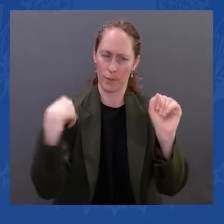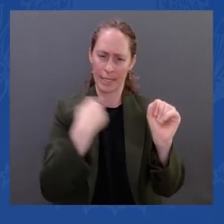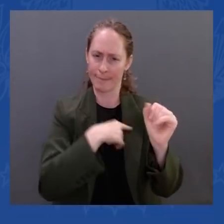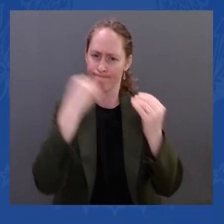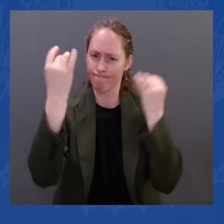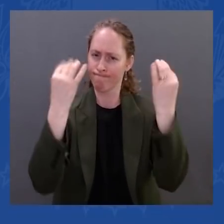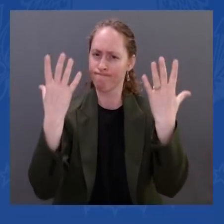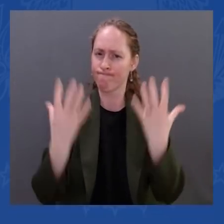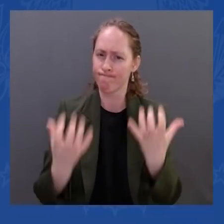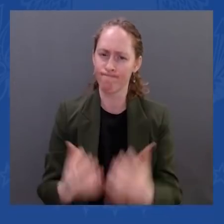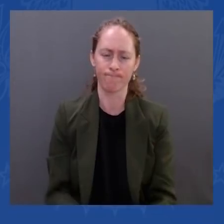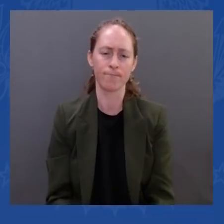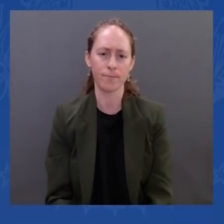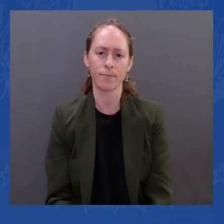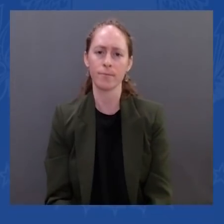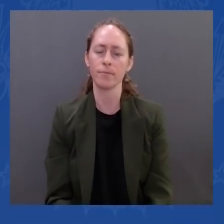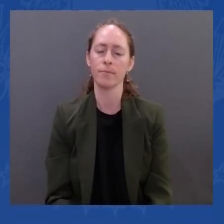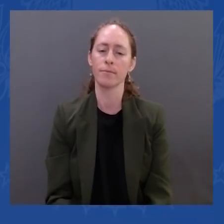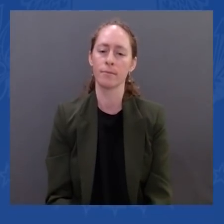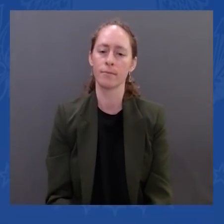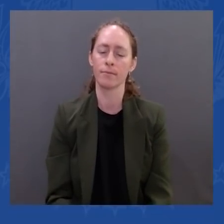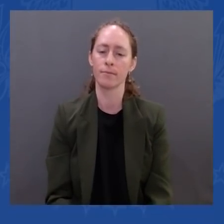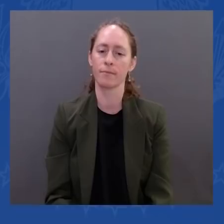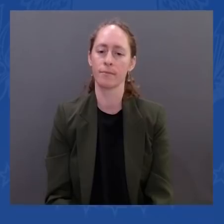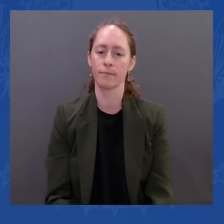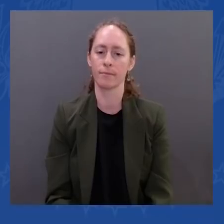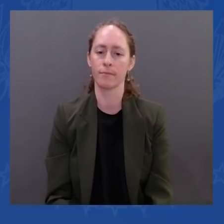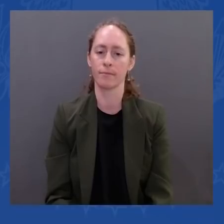War era, the true value of the Japan-U.S. alliance